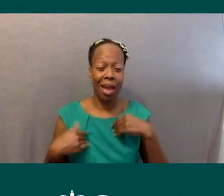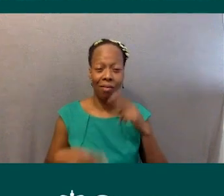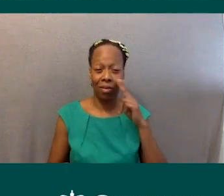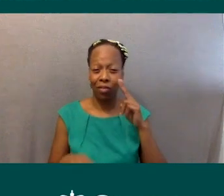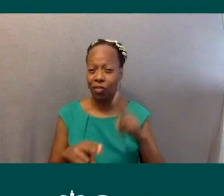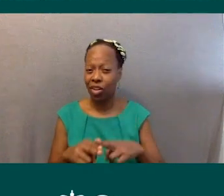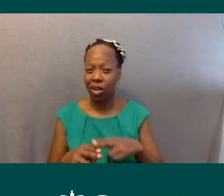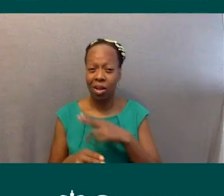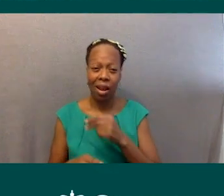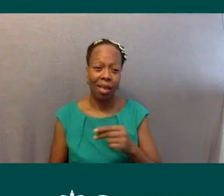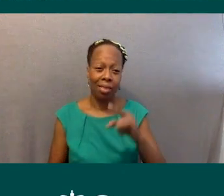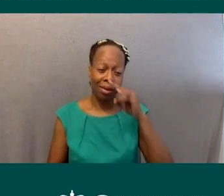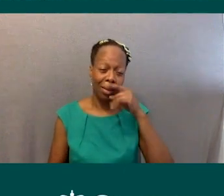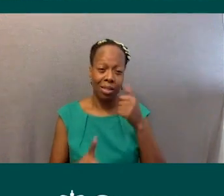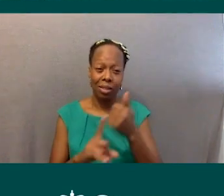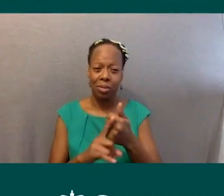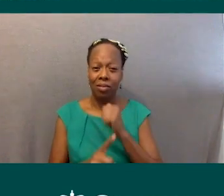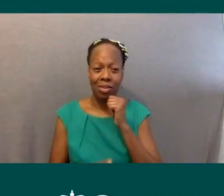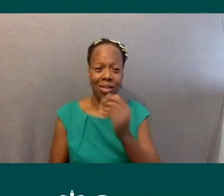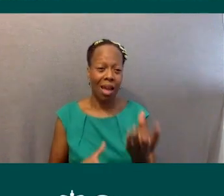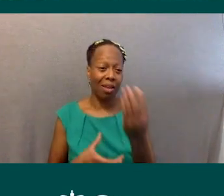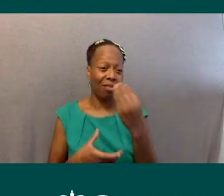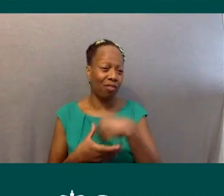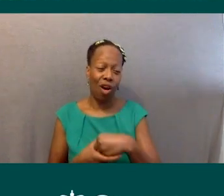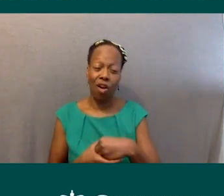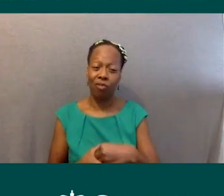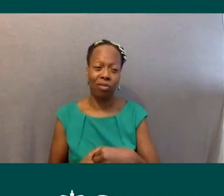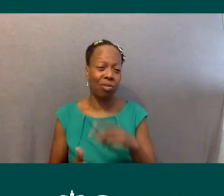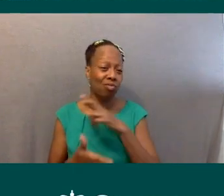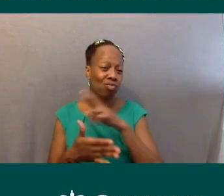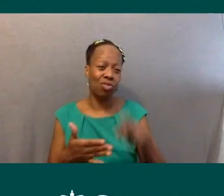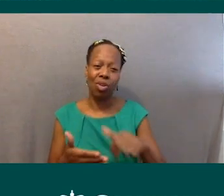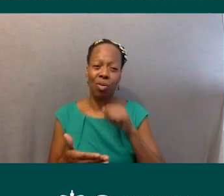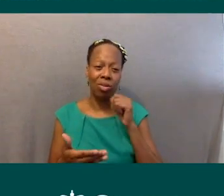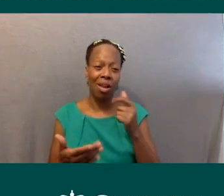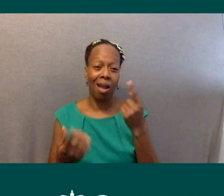are not gonna be as effective. And I think it's important,